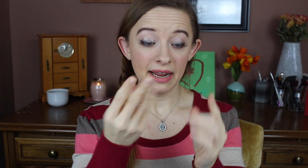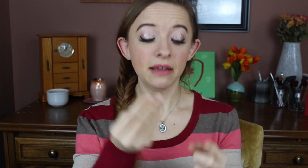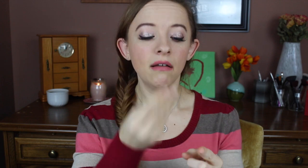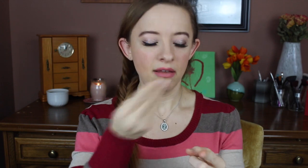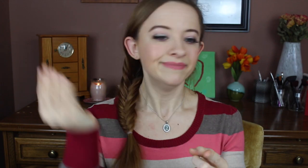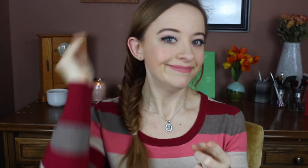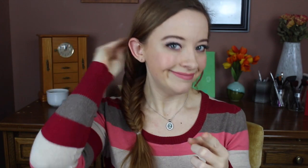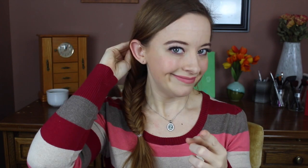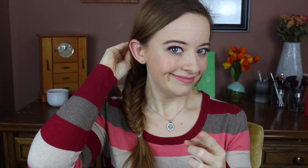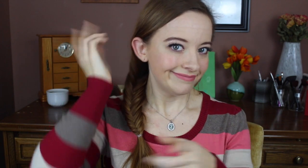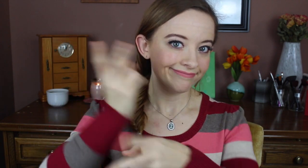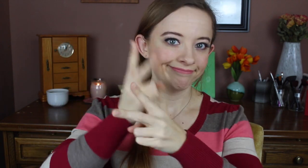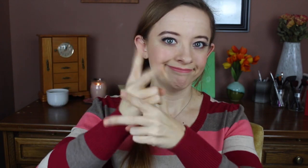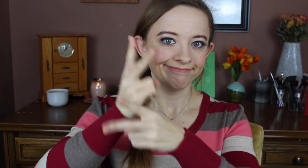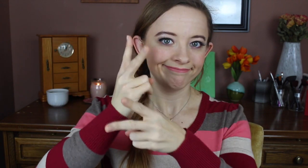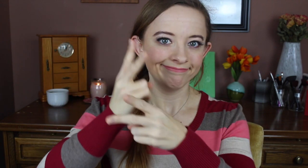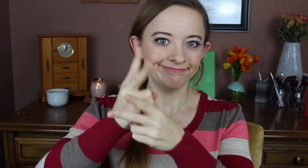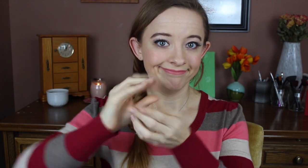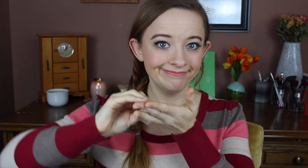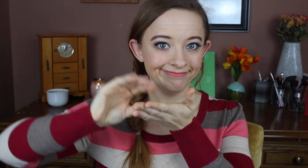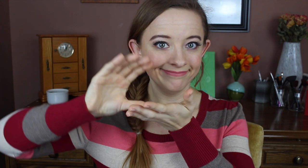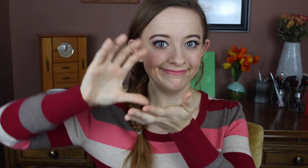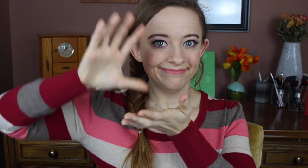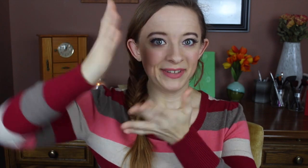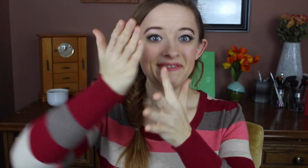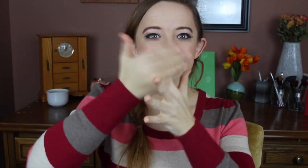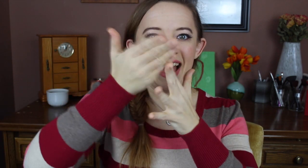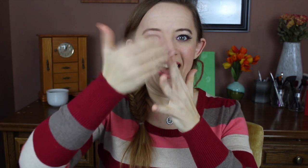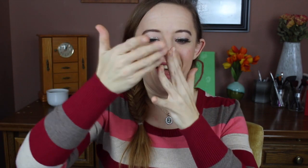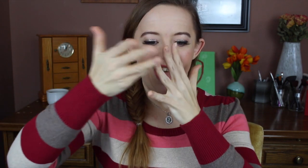and then they tell me, a lot of times I'll just kind of keep it in the back of my mind and kind of